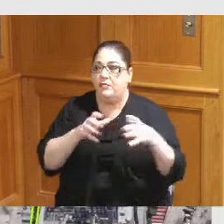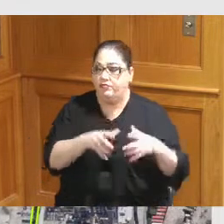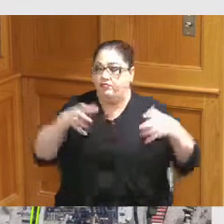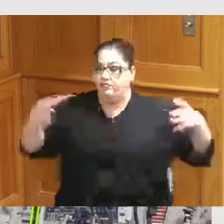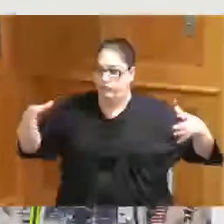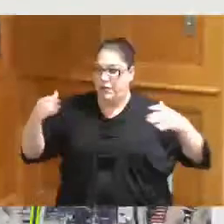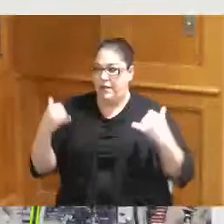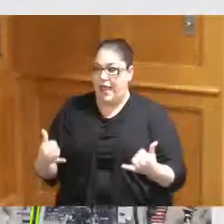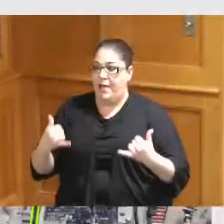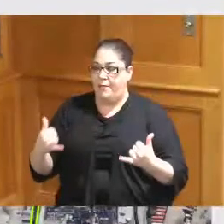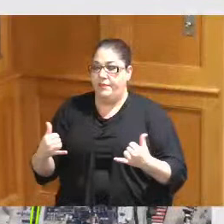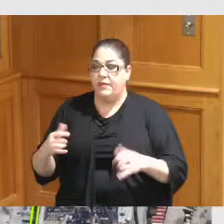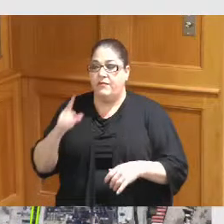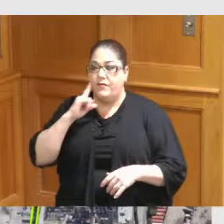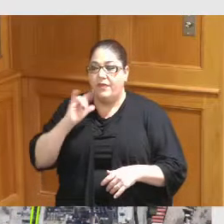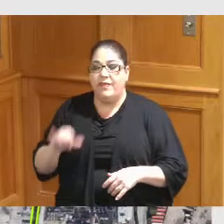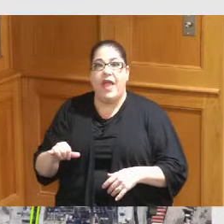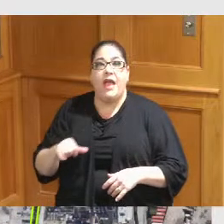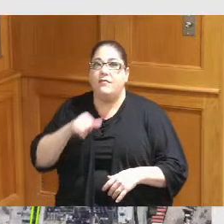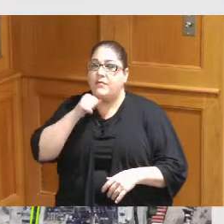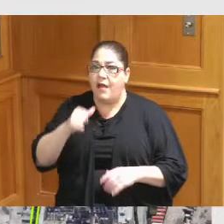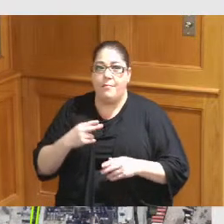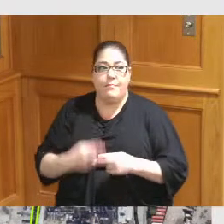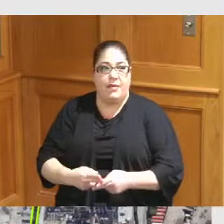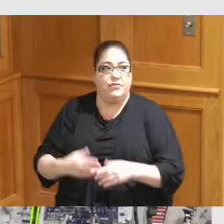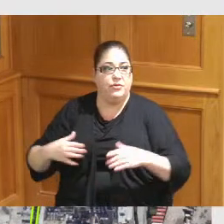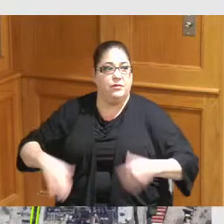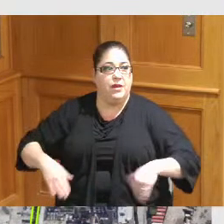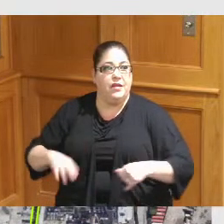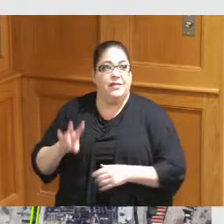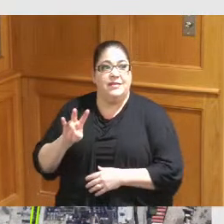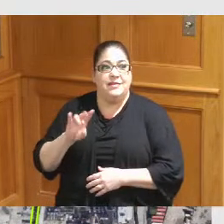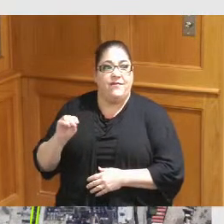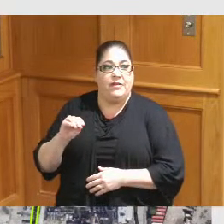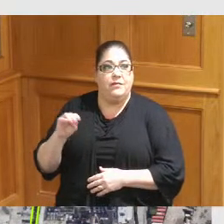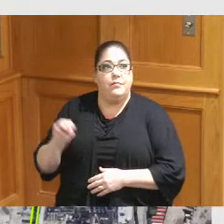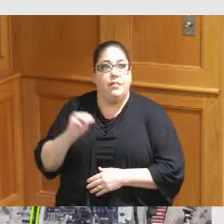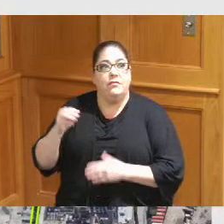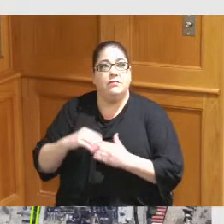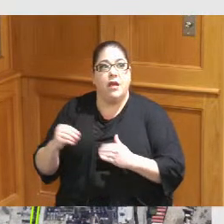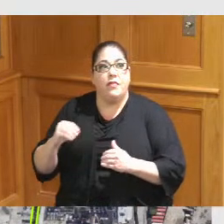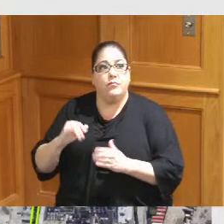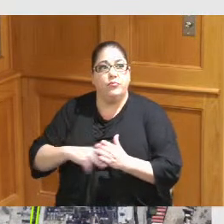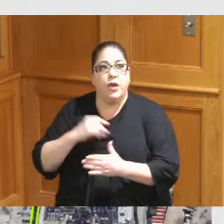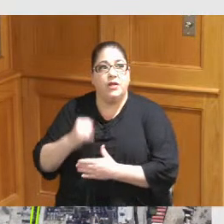as I as I have not mentioned yet but it's a 70 million dollar project 45 million of that